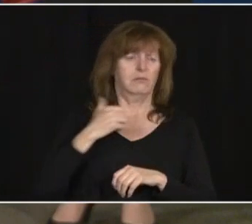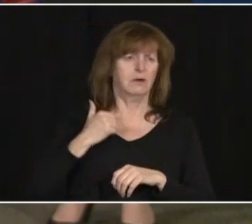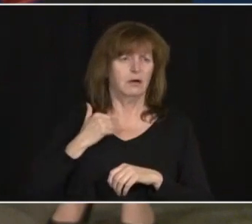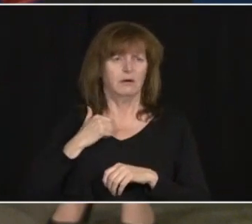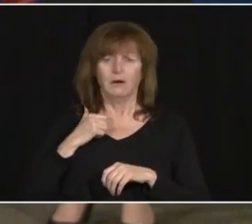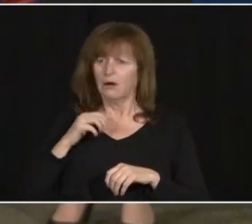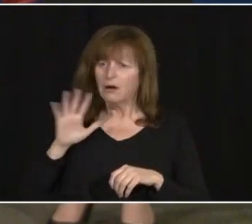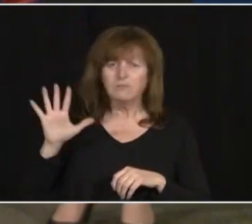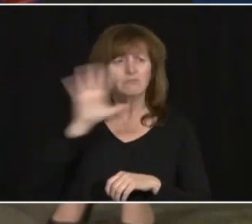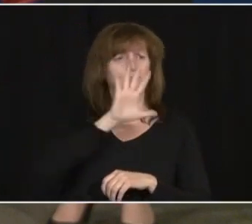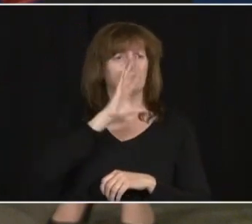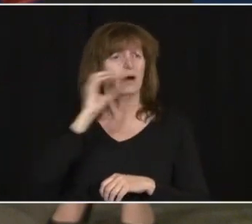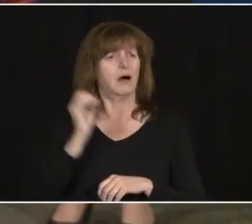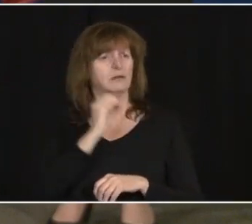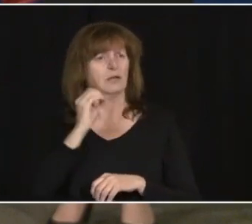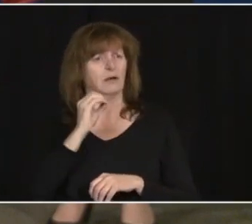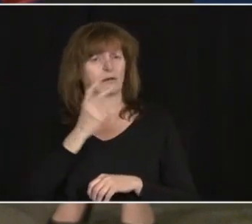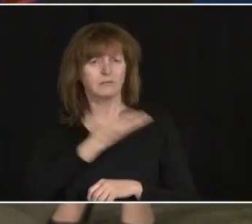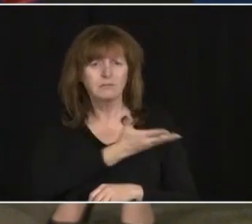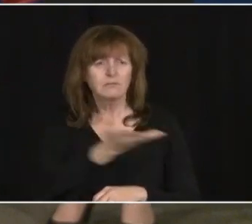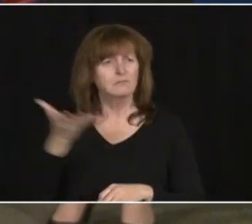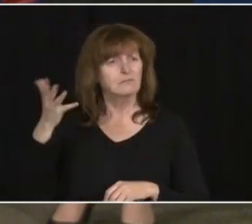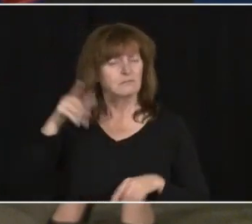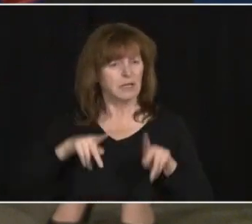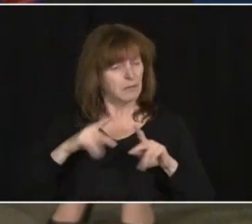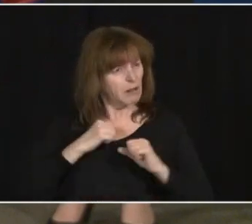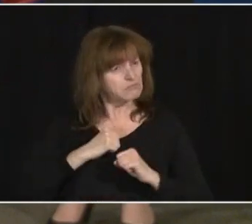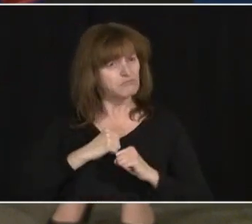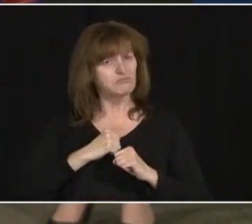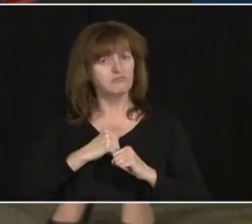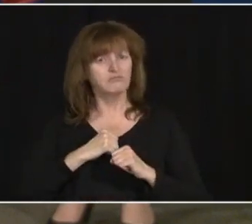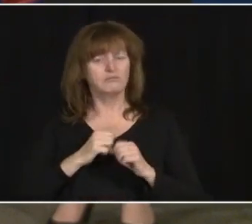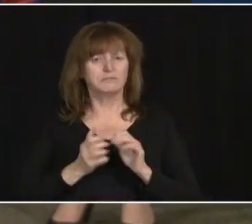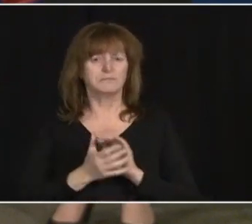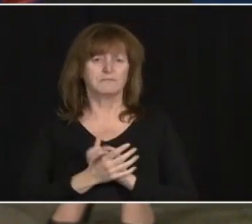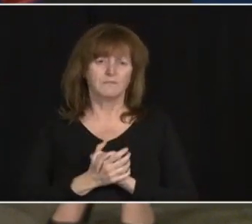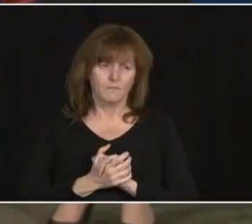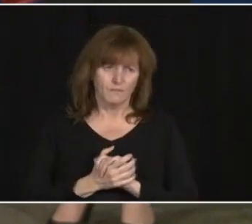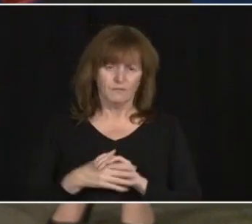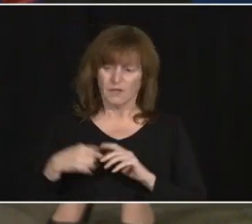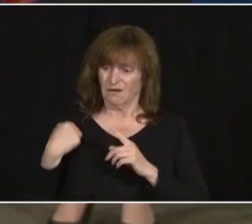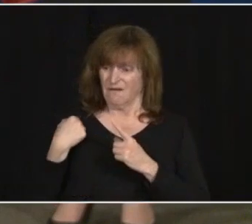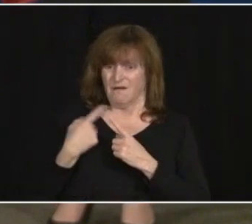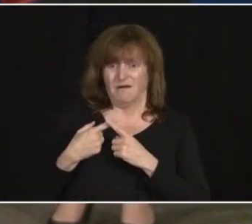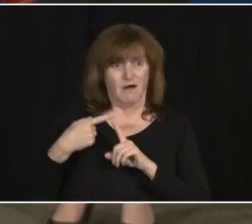we have faced the ultimate test. We were asked to put